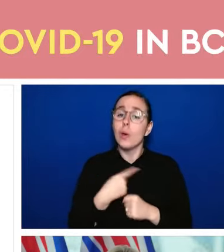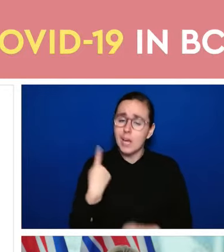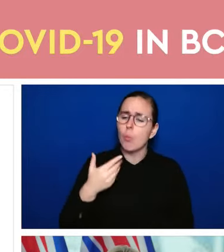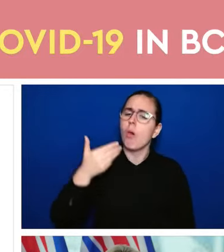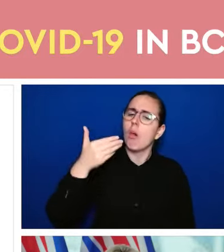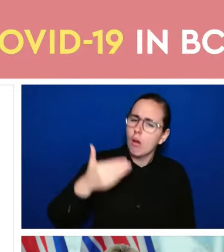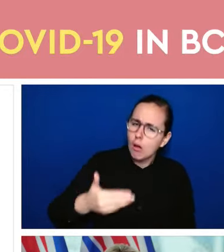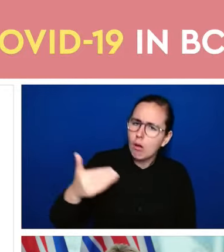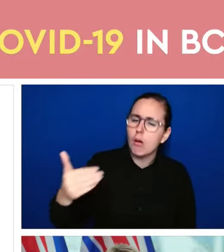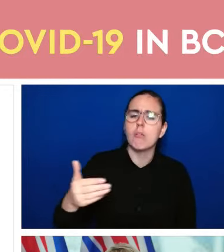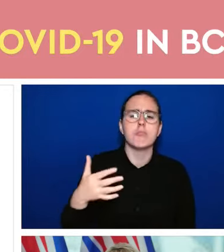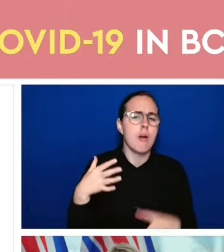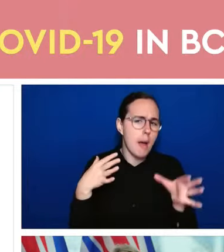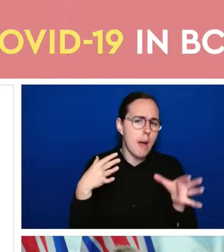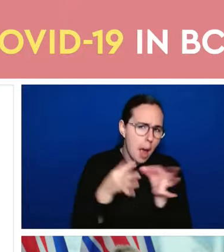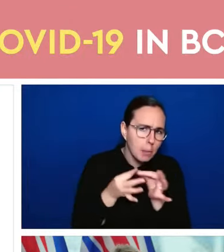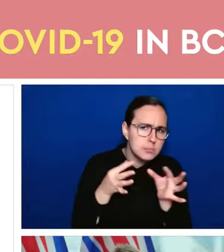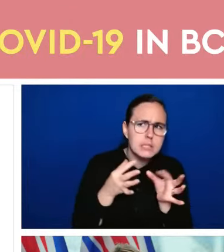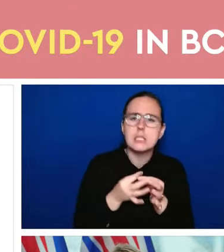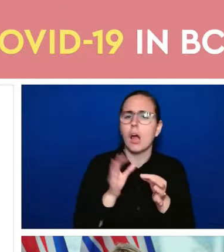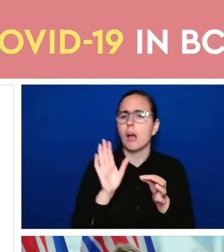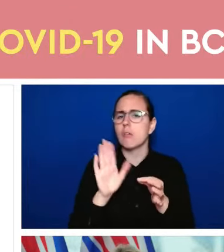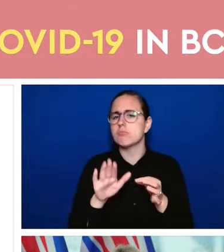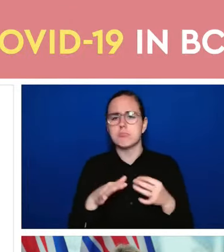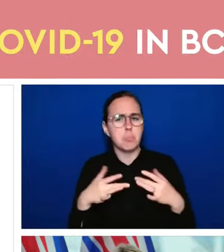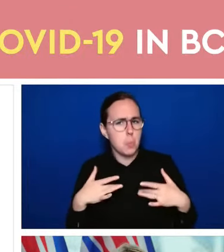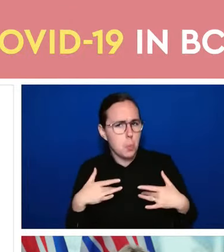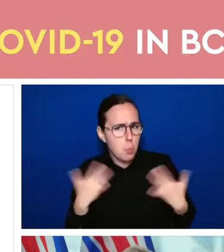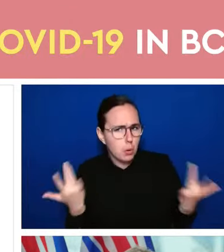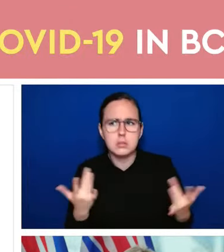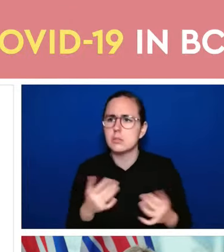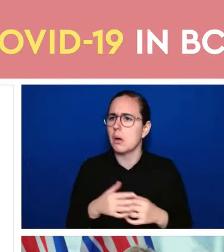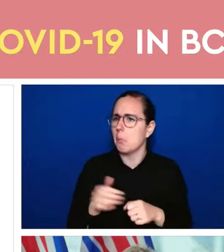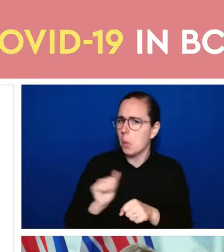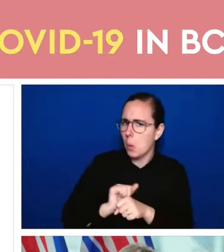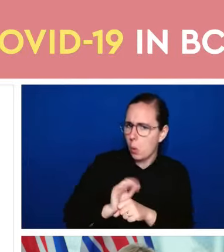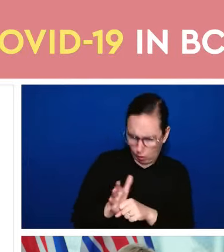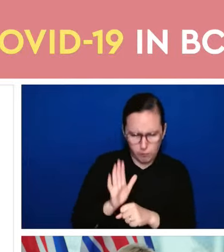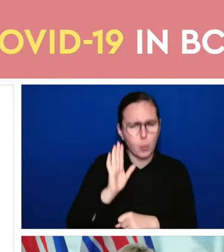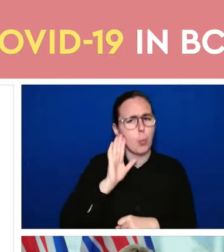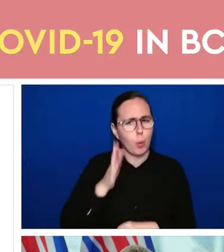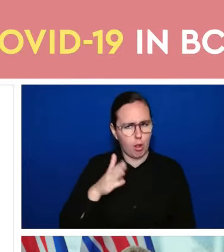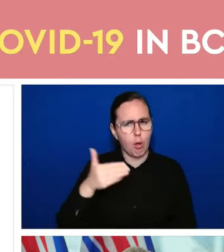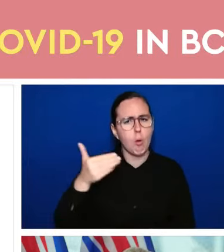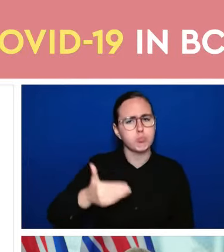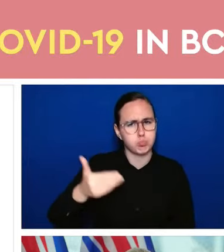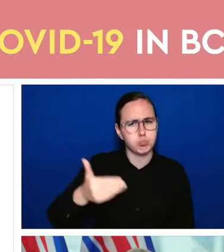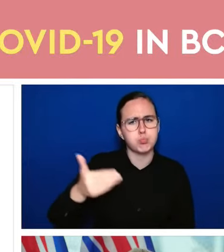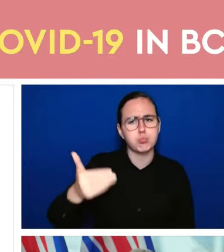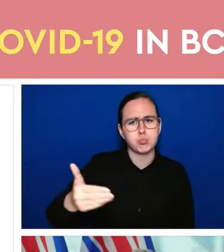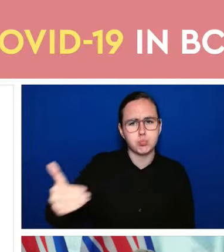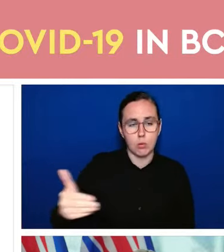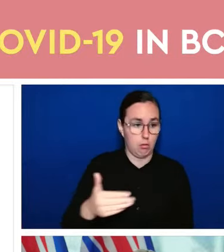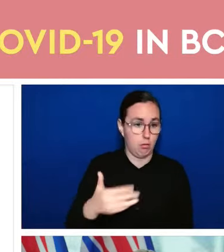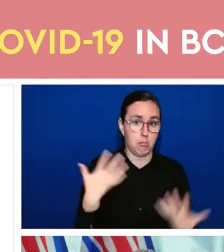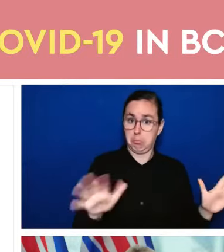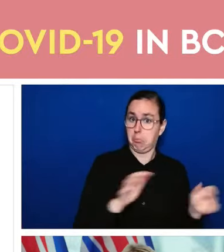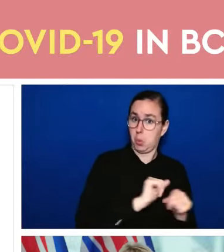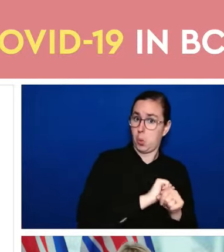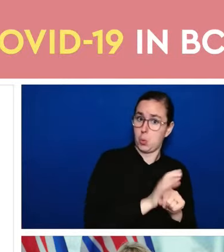move through the season as well as influences and RSV parainfluenza the other things